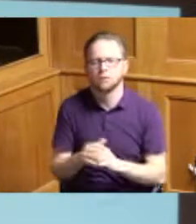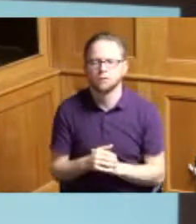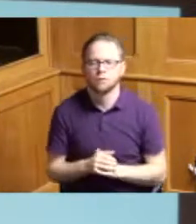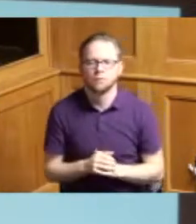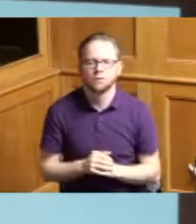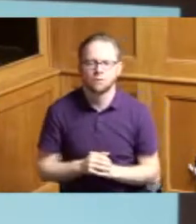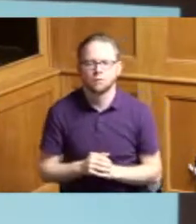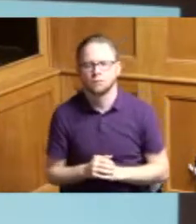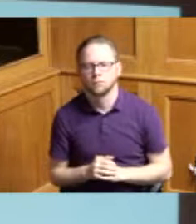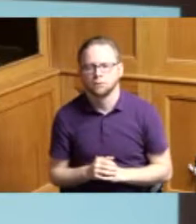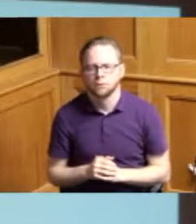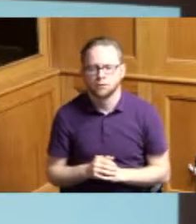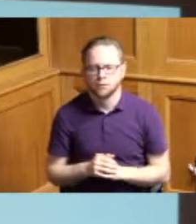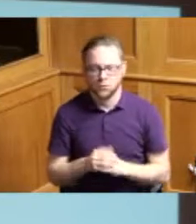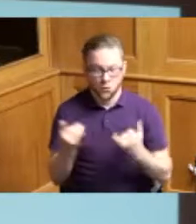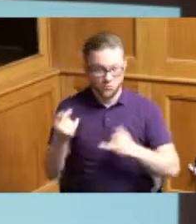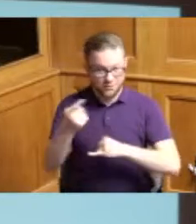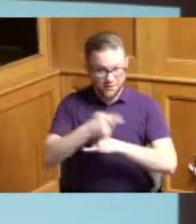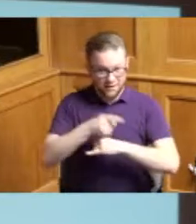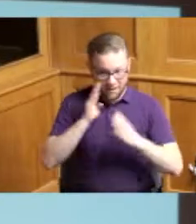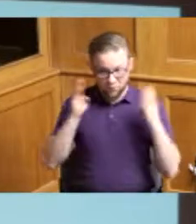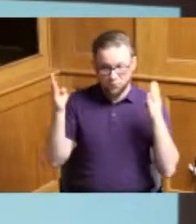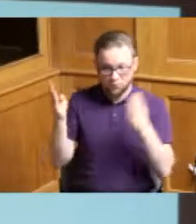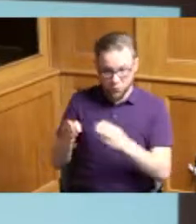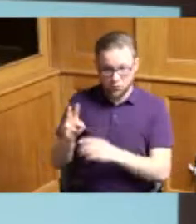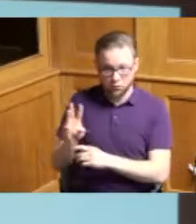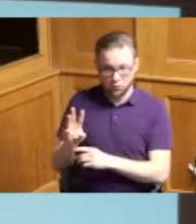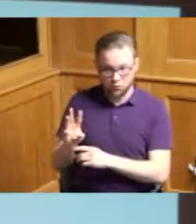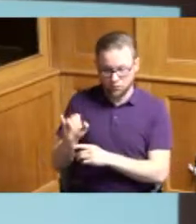not talking about that as part of this this presentation we're really trying to look at